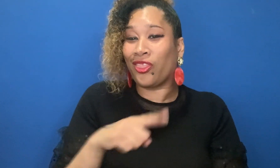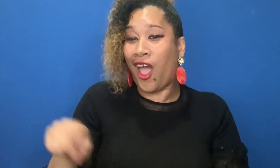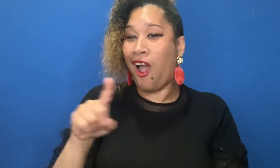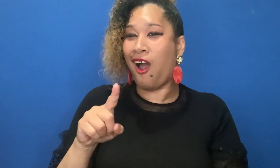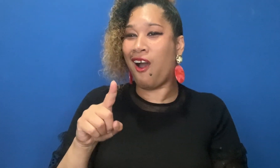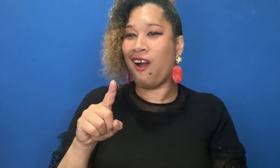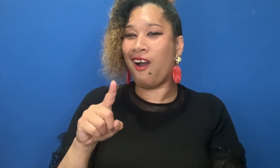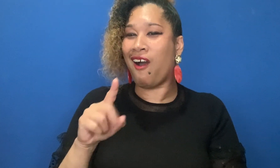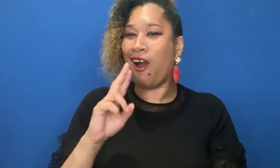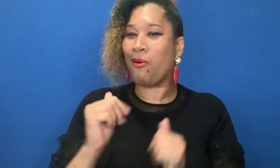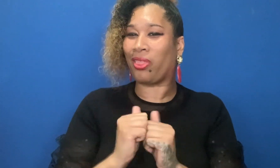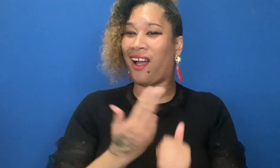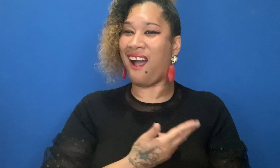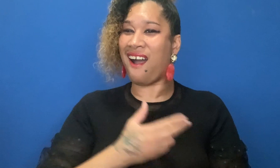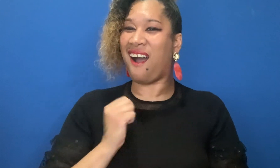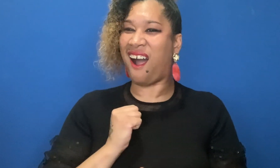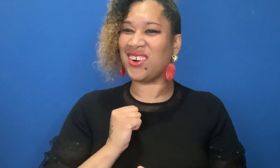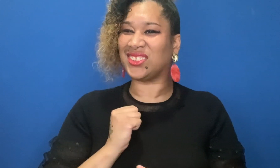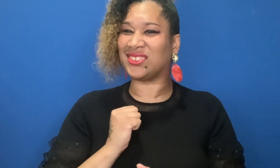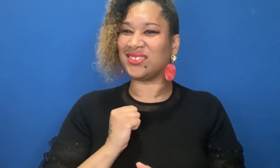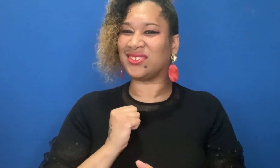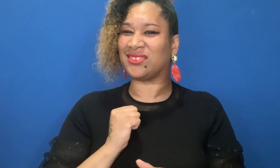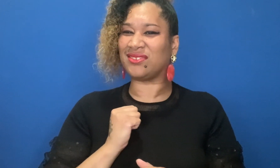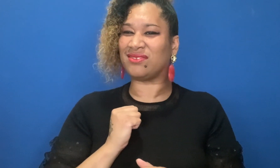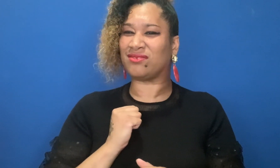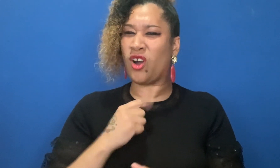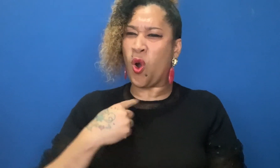They are with us.